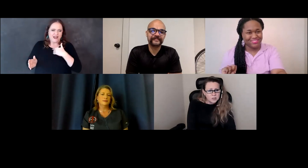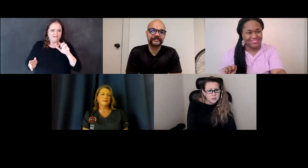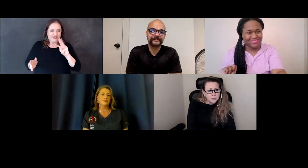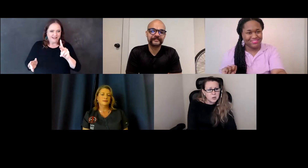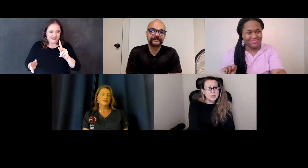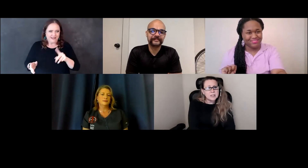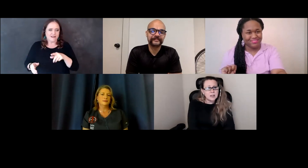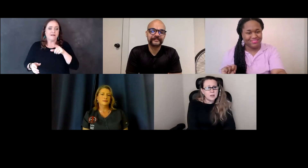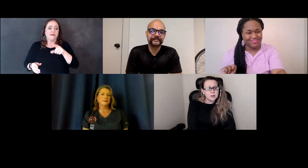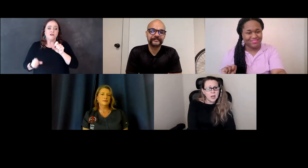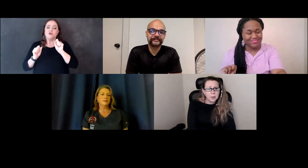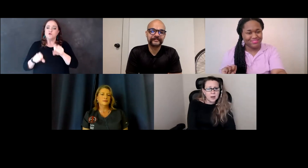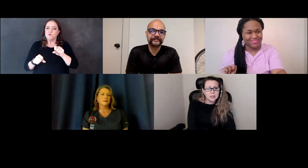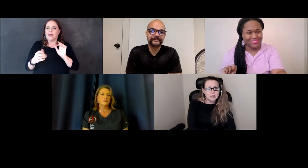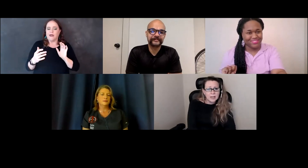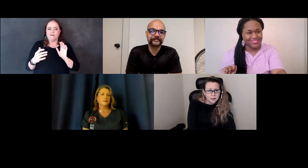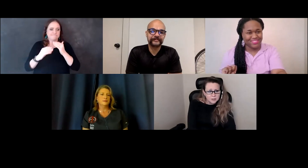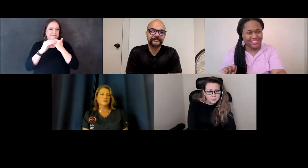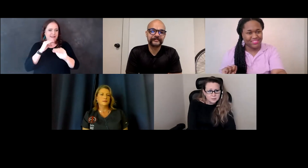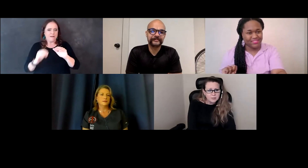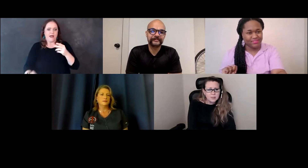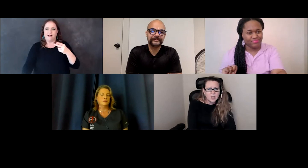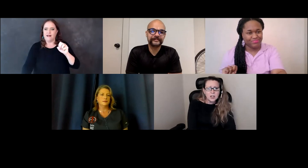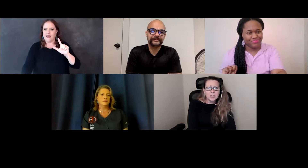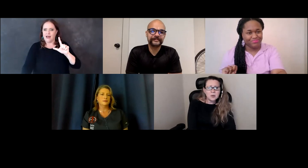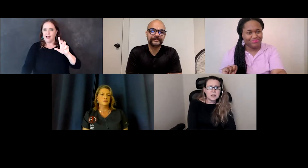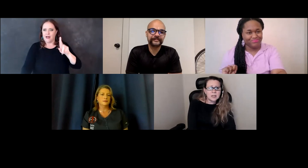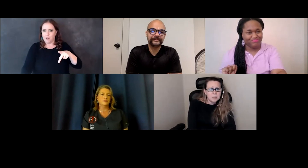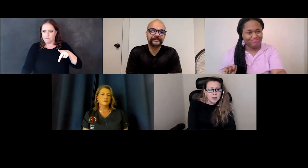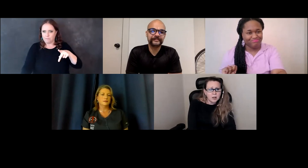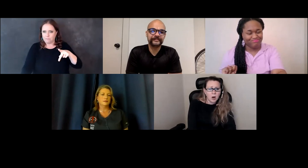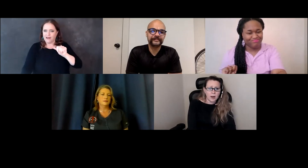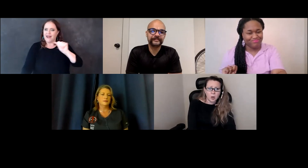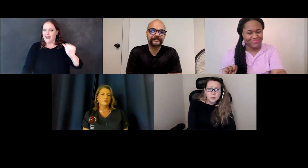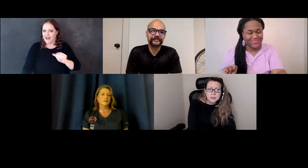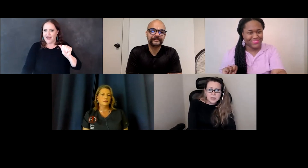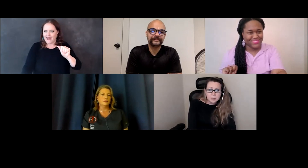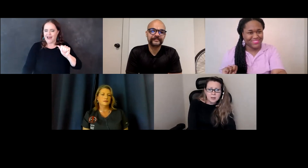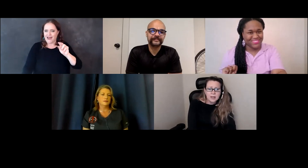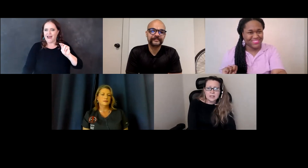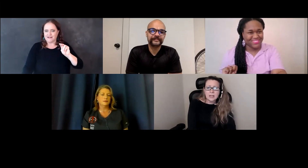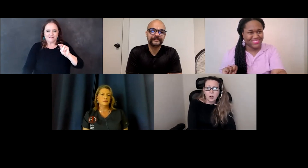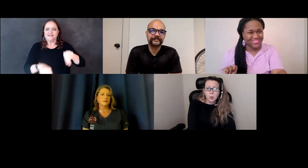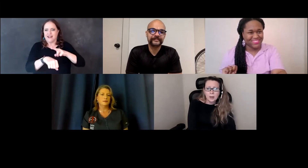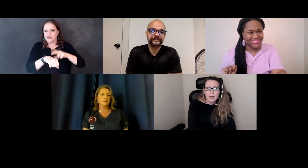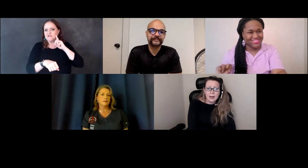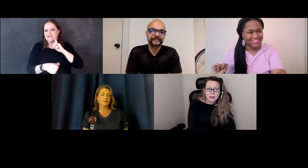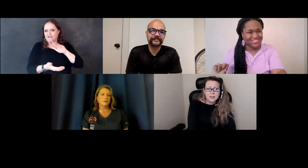Also something you may see there in the chat box is a link. You can e-mail our help team.